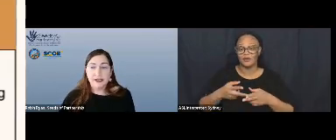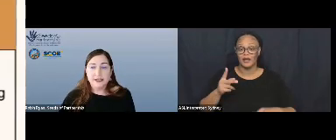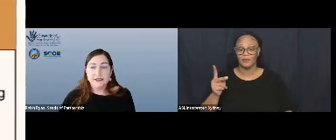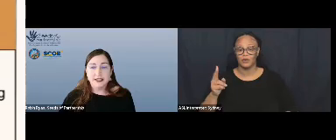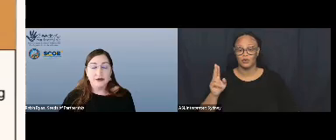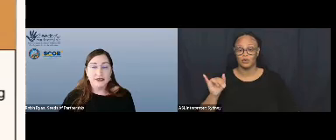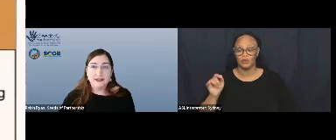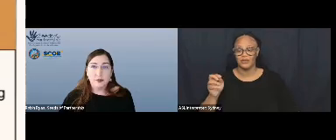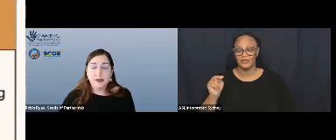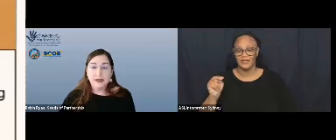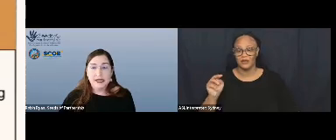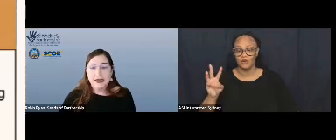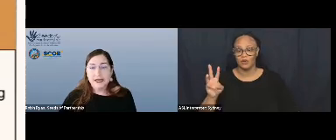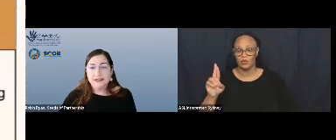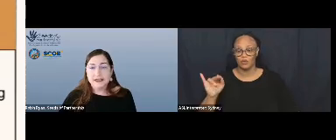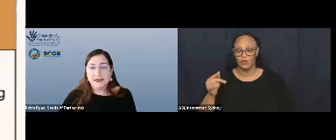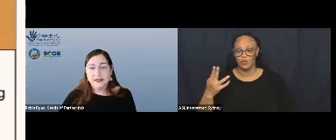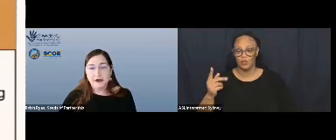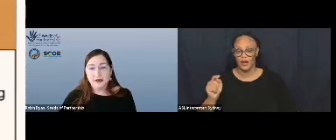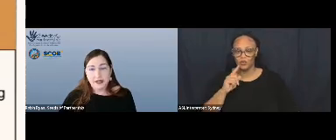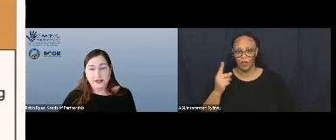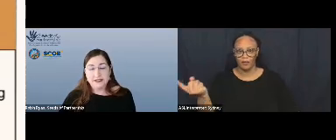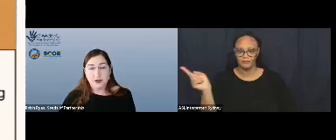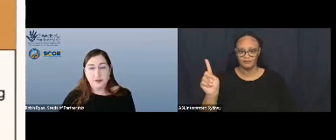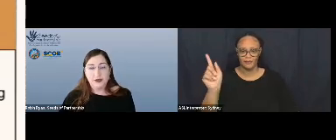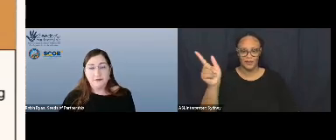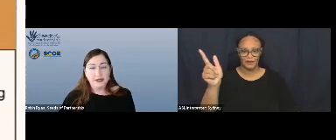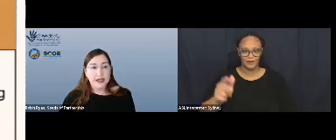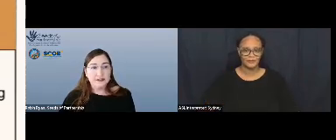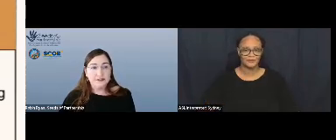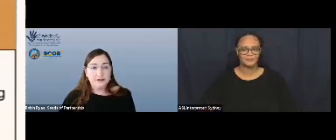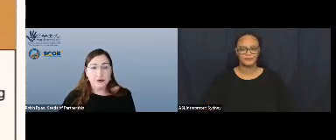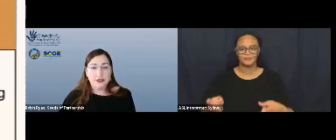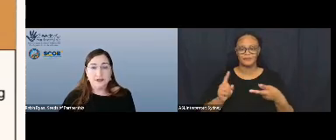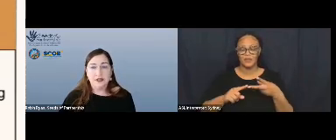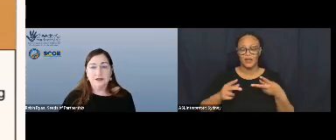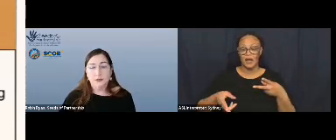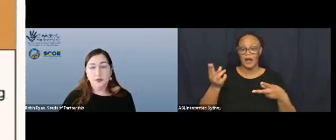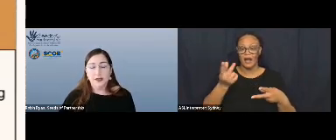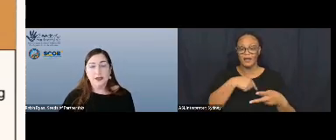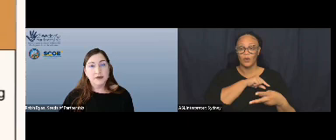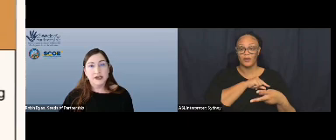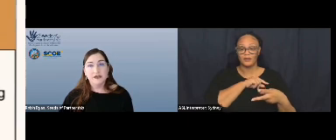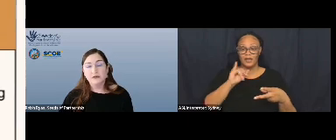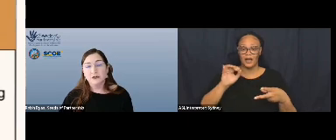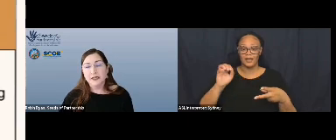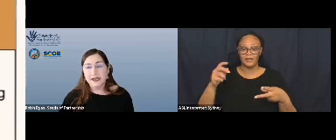led by East County SELPA and Santa Clara County SELPA and has a focus on supporting meaningful